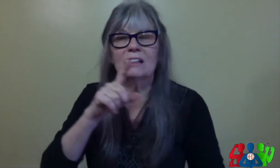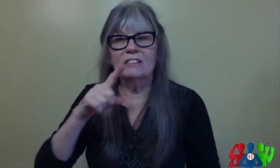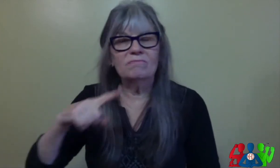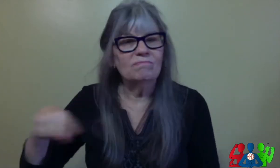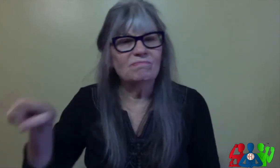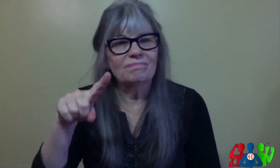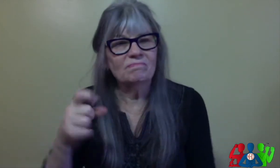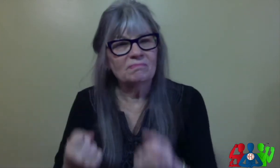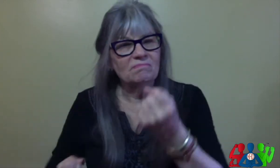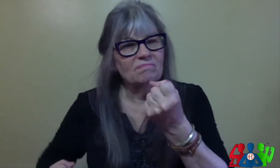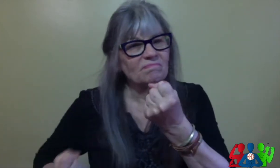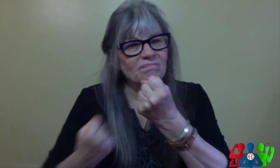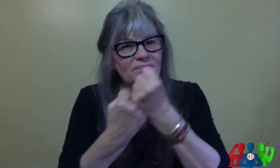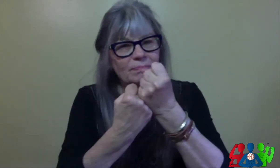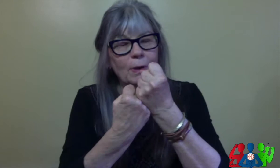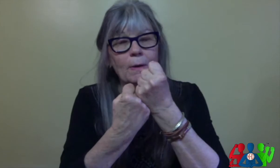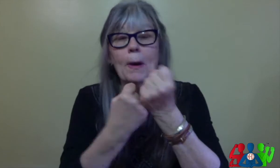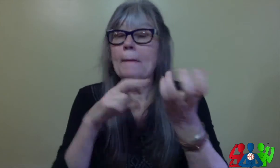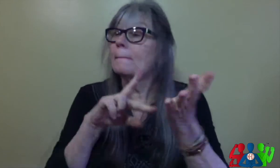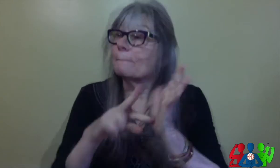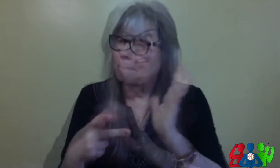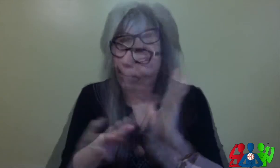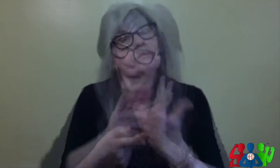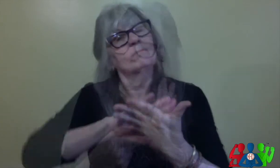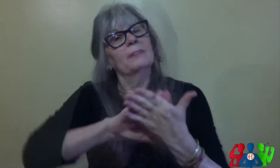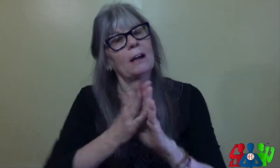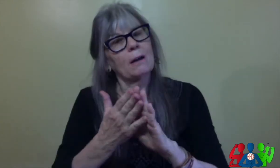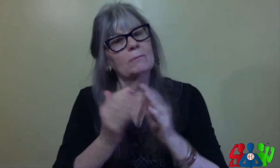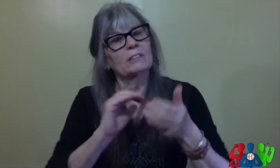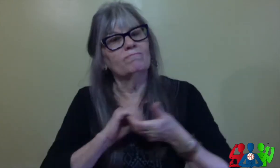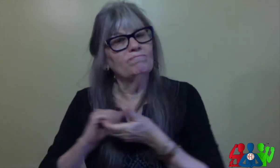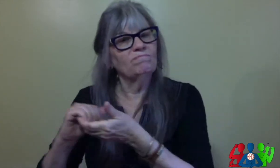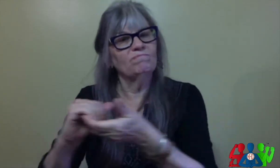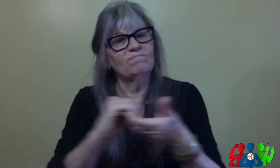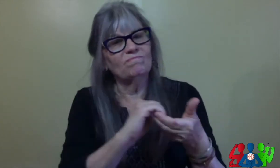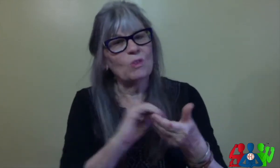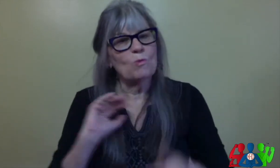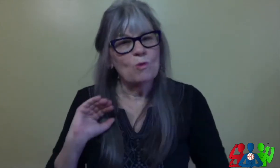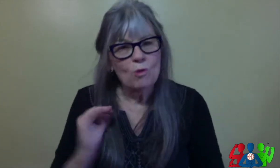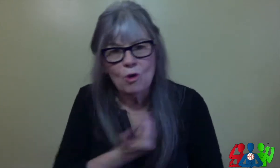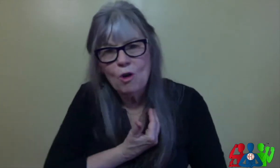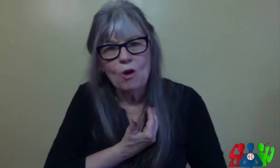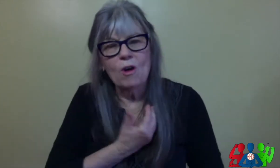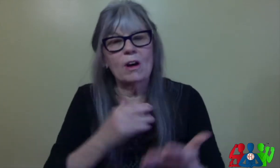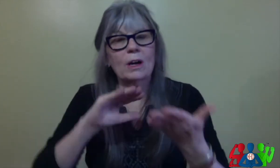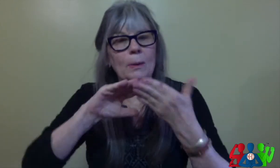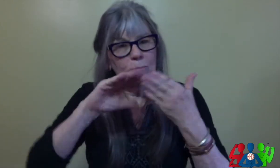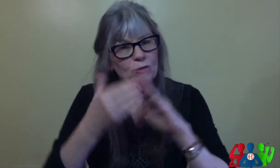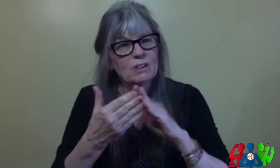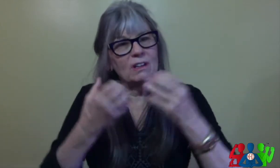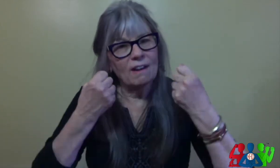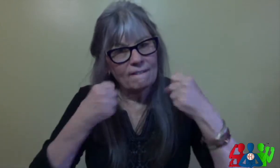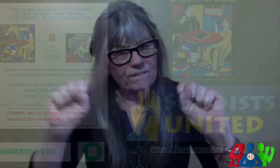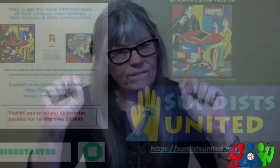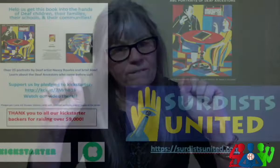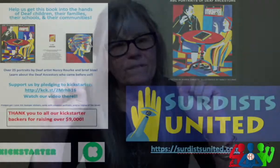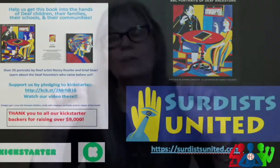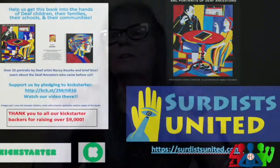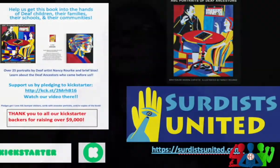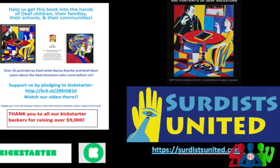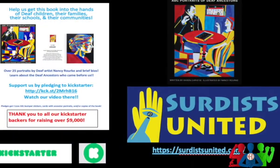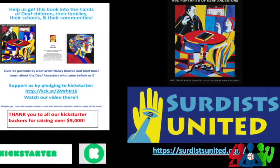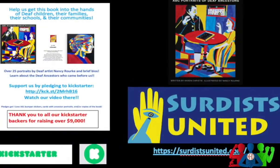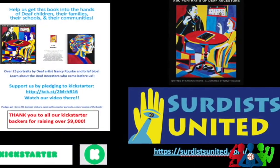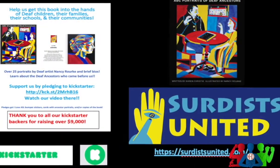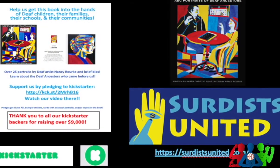the idea of asking for money, but it was really great and we got a lot of positive support.